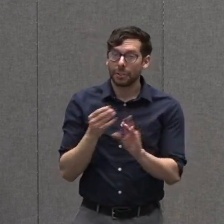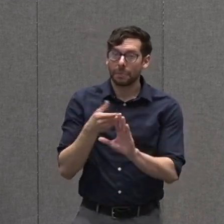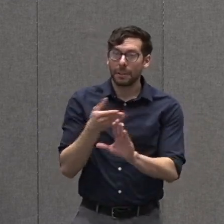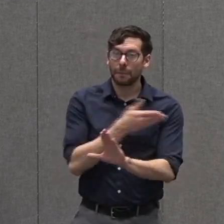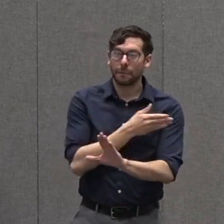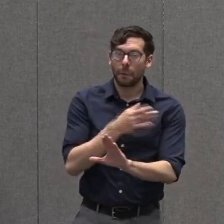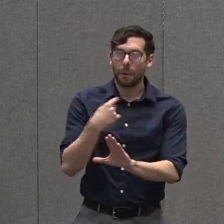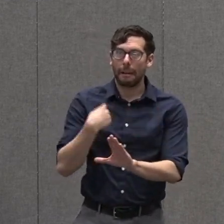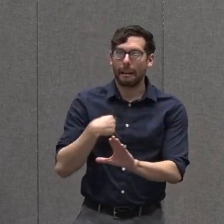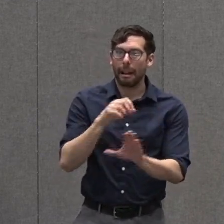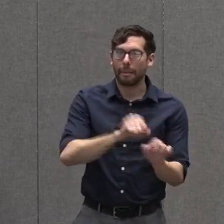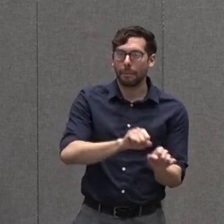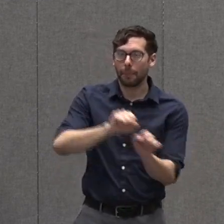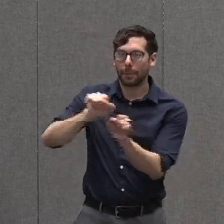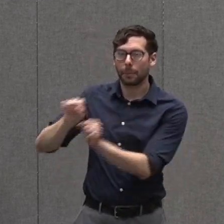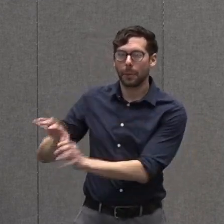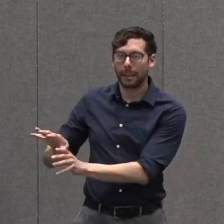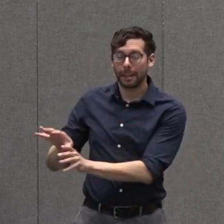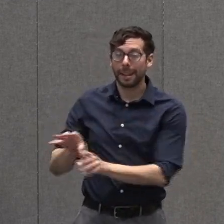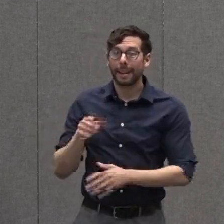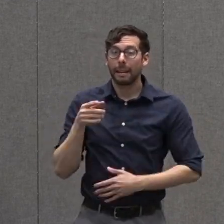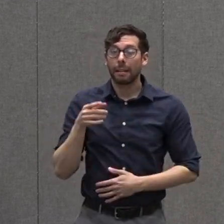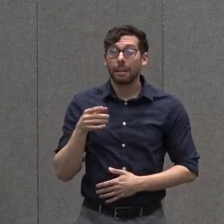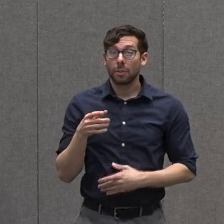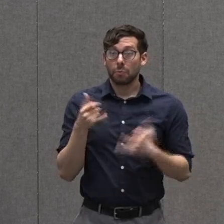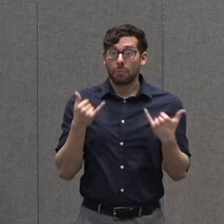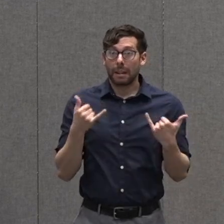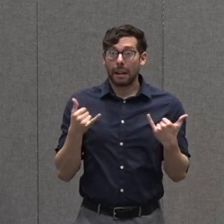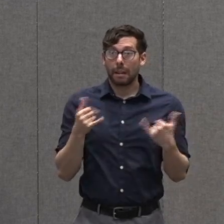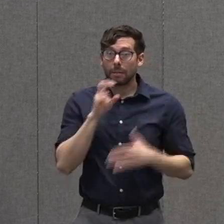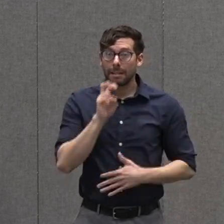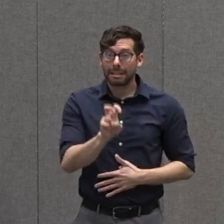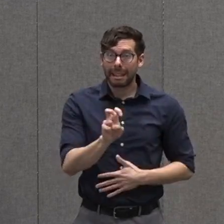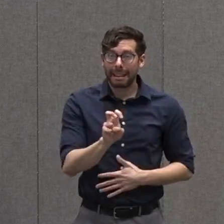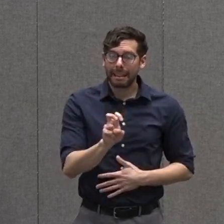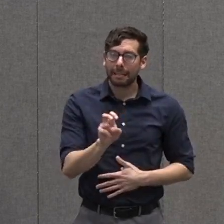This snake is probably a female, it's about three feet long,